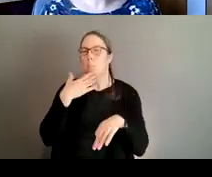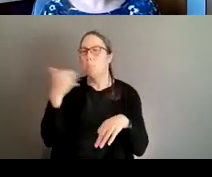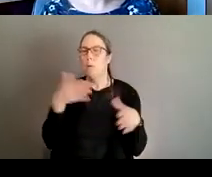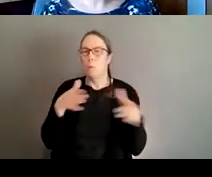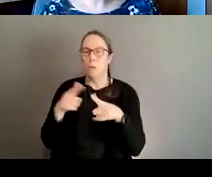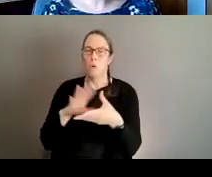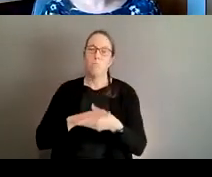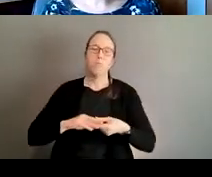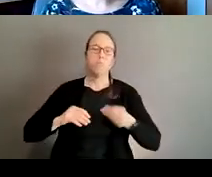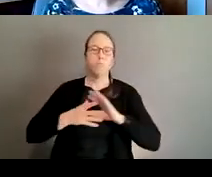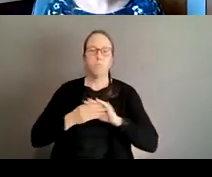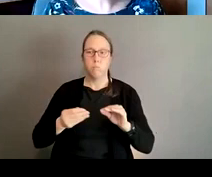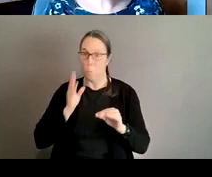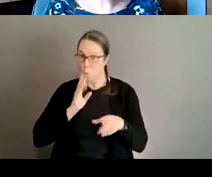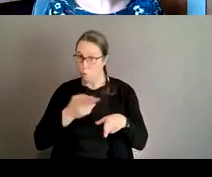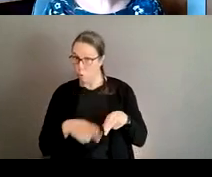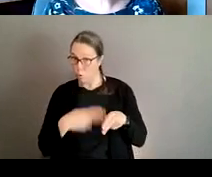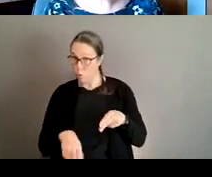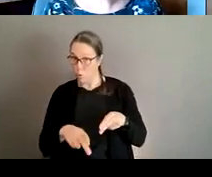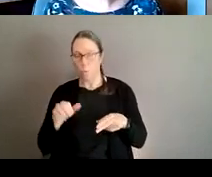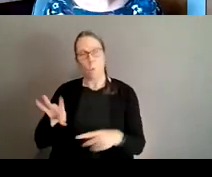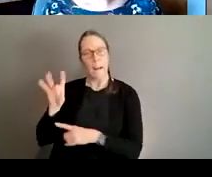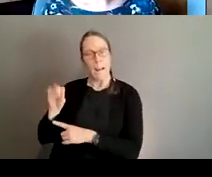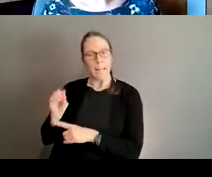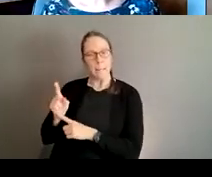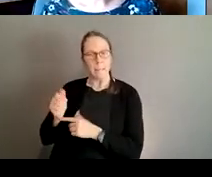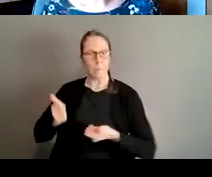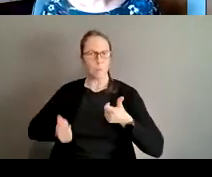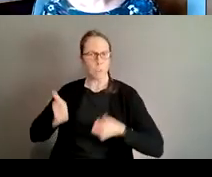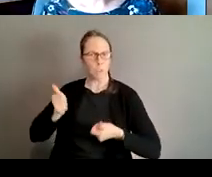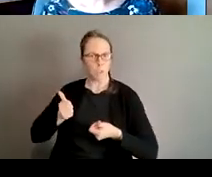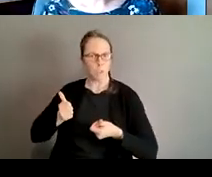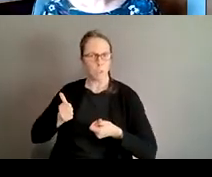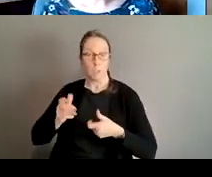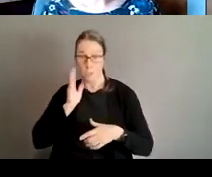a lightning session or an eighty minute session? Are you going to do a panel where you bring